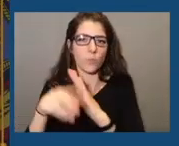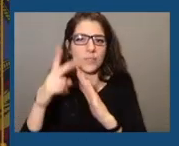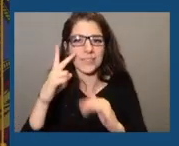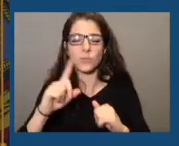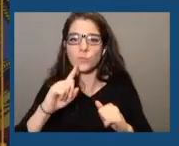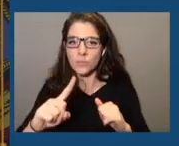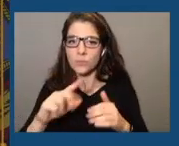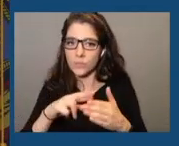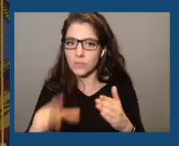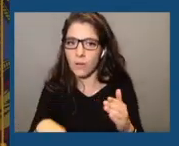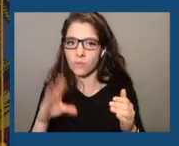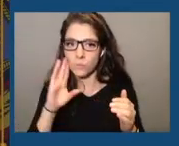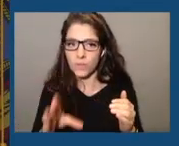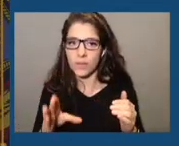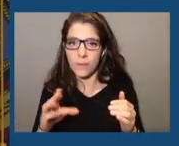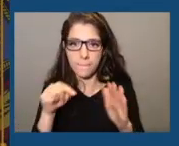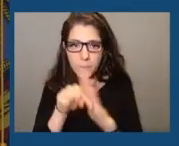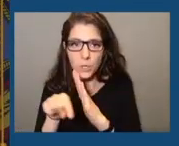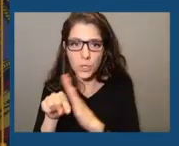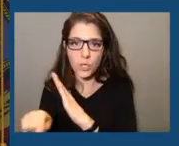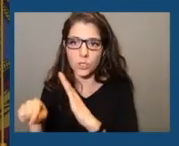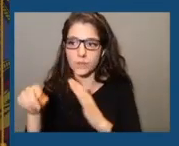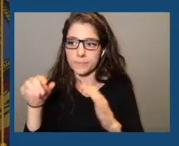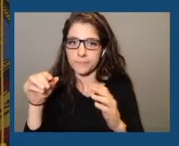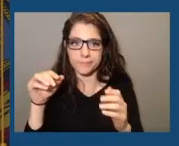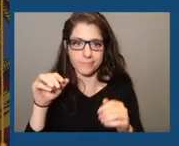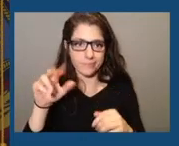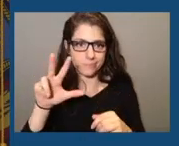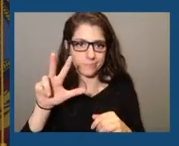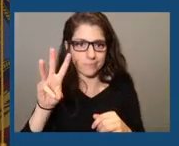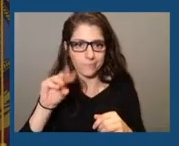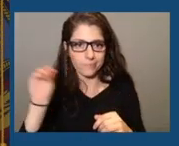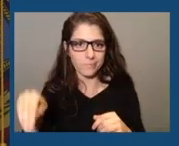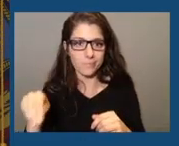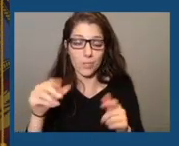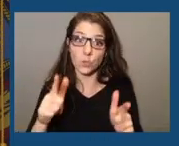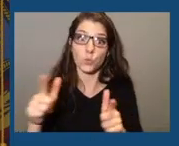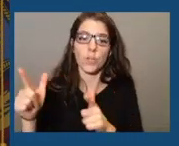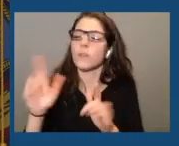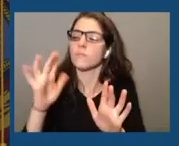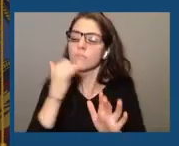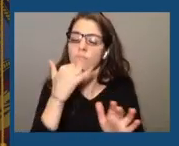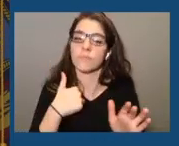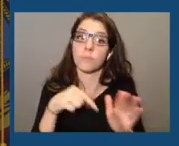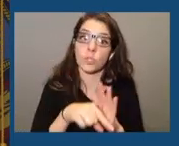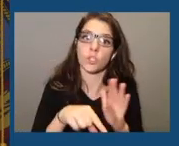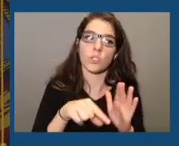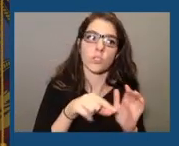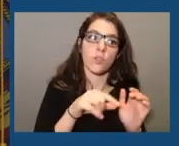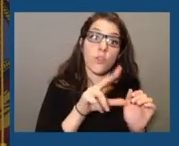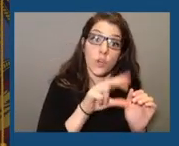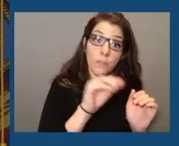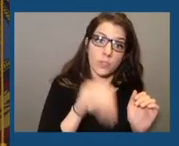and murders are down 36%. I was, I'm sorry, shootings down 36% murders down 30% outside the city.